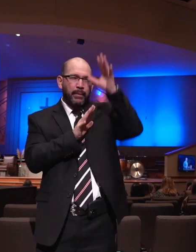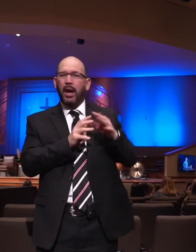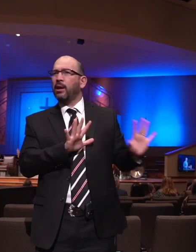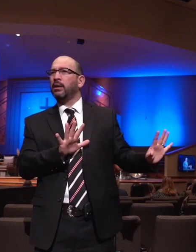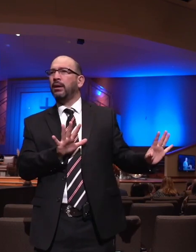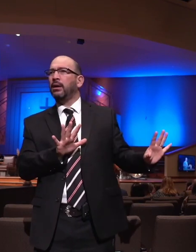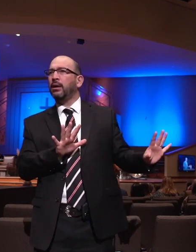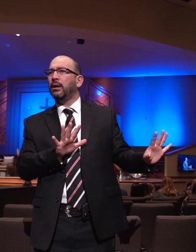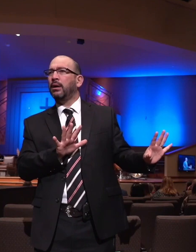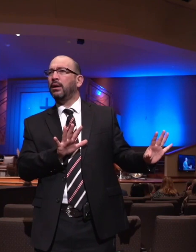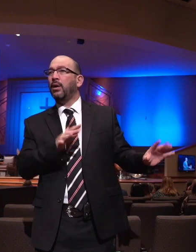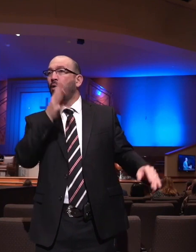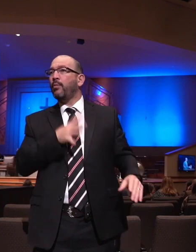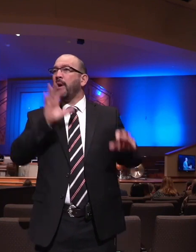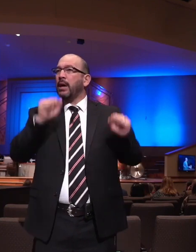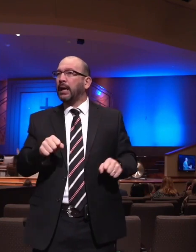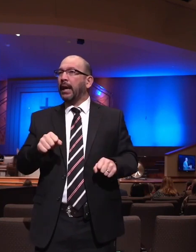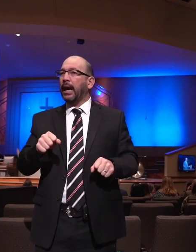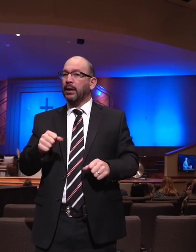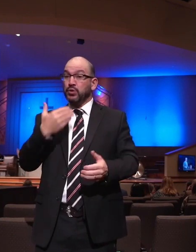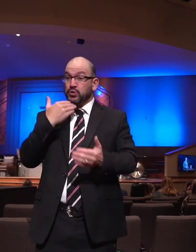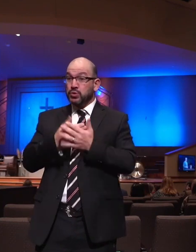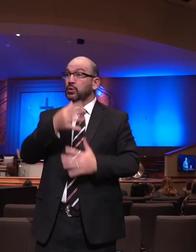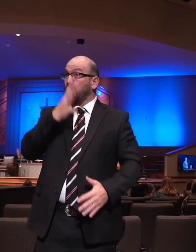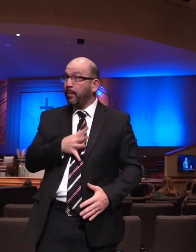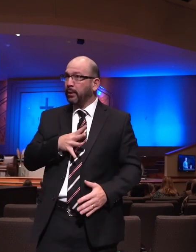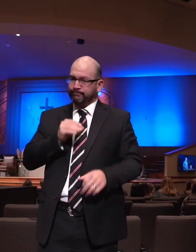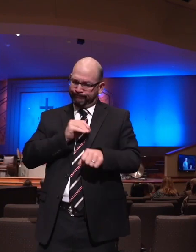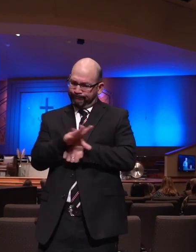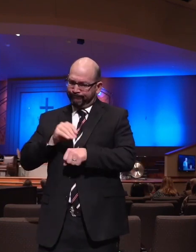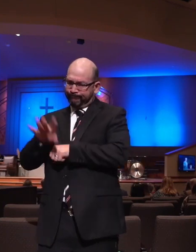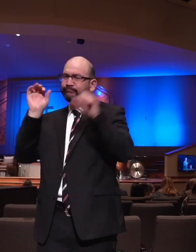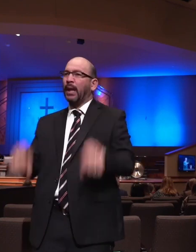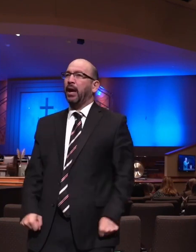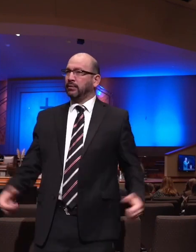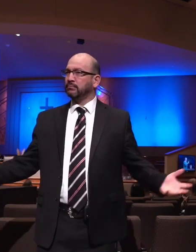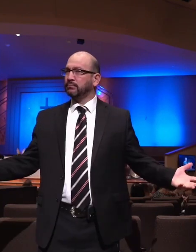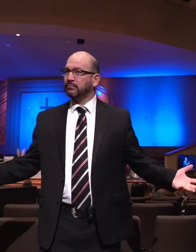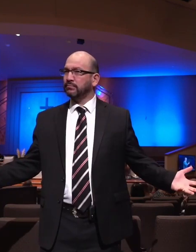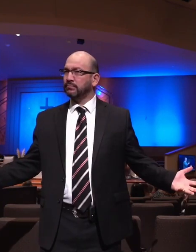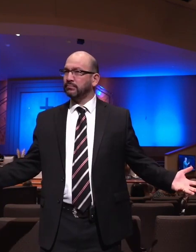to be successful and to be influential we got a little girl